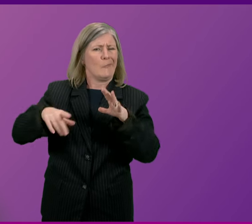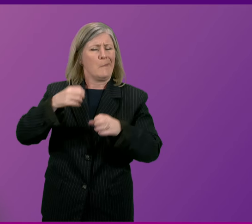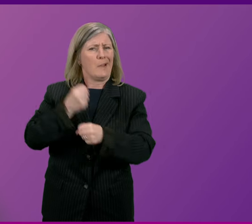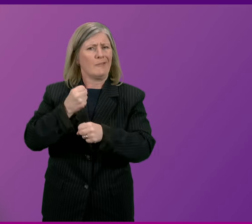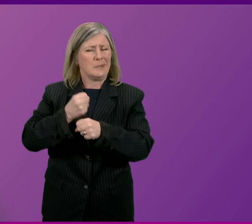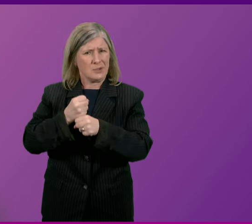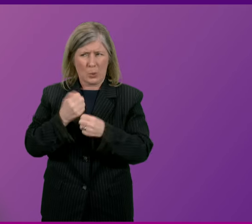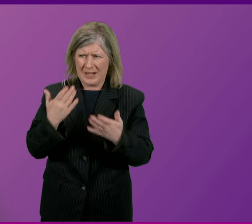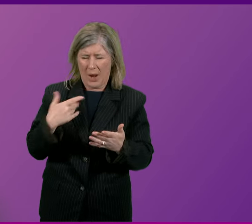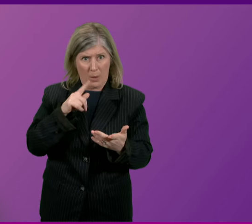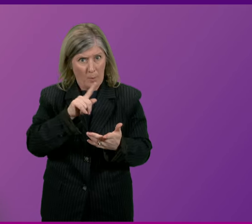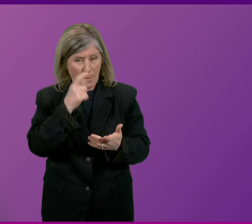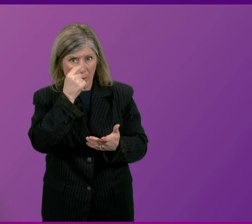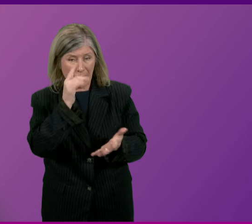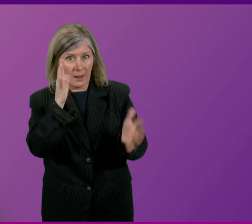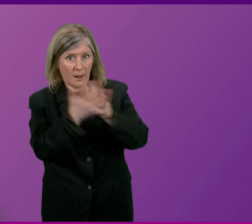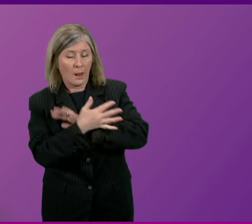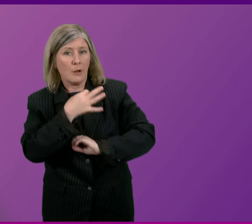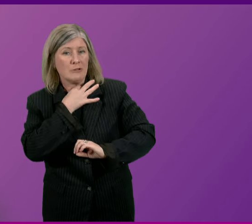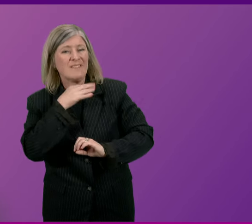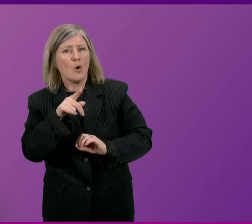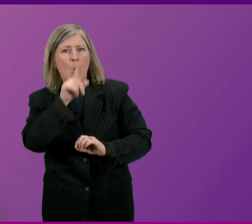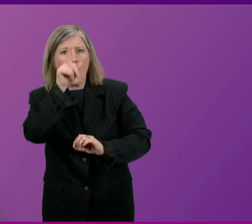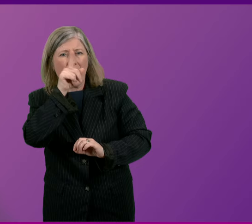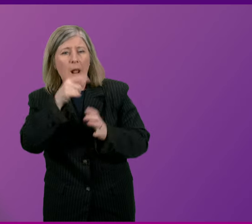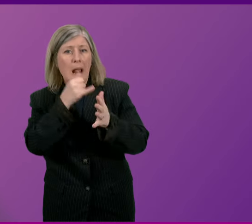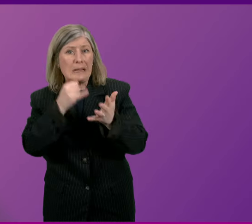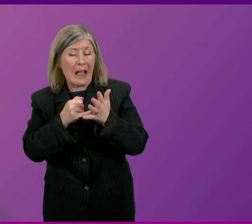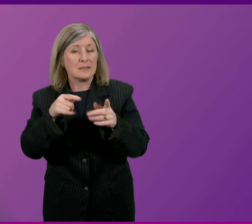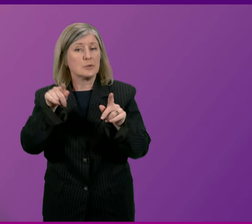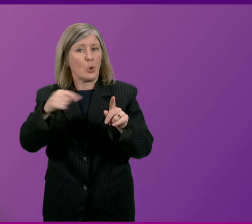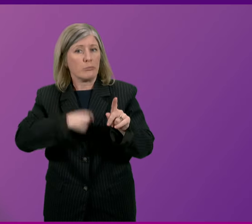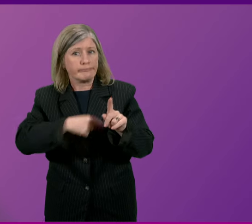of the presumption against new oil and gas development will also be ditched?